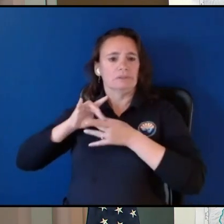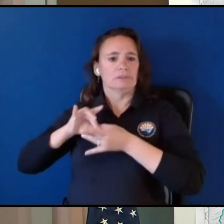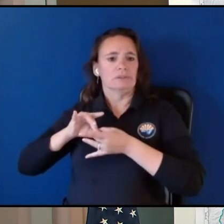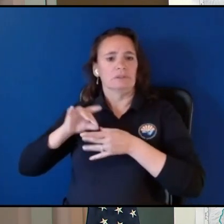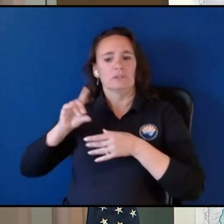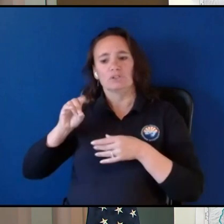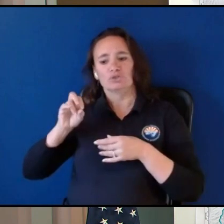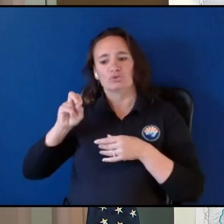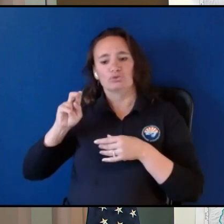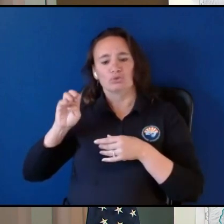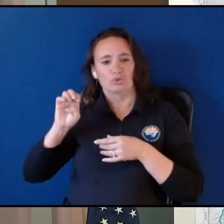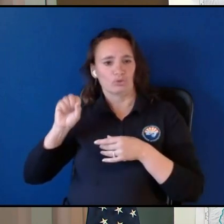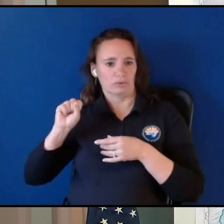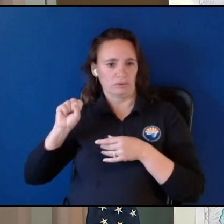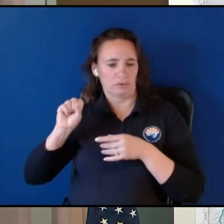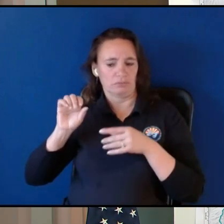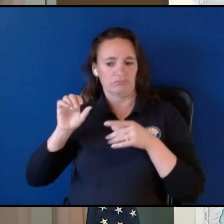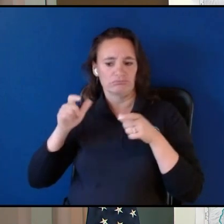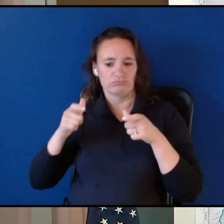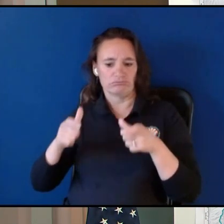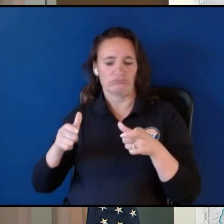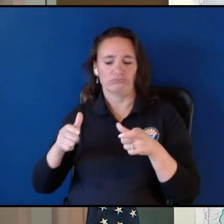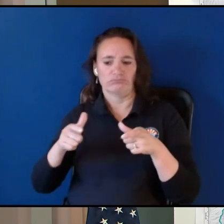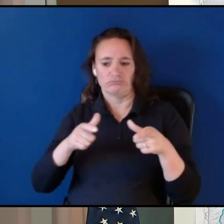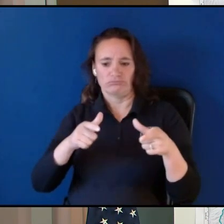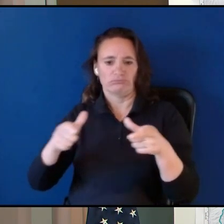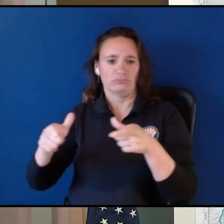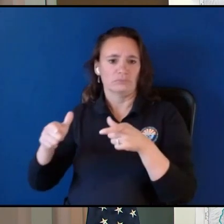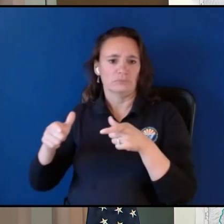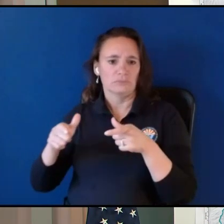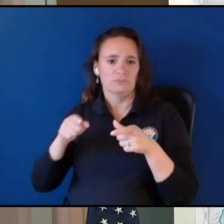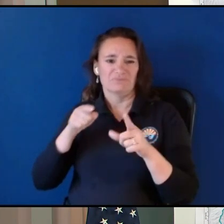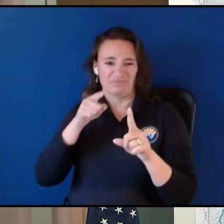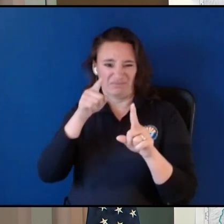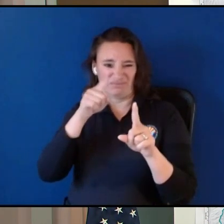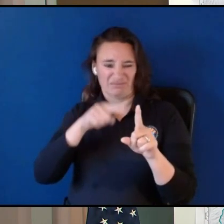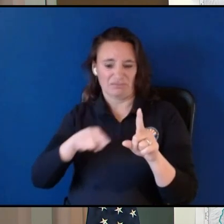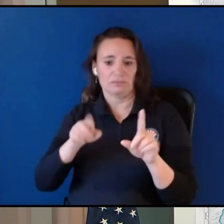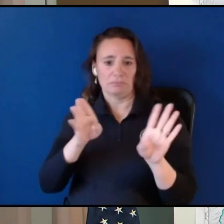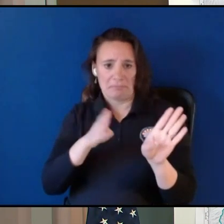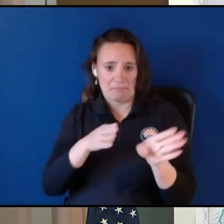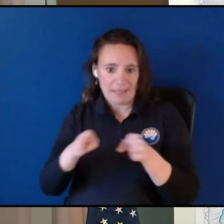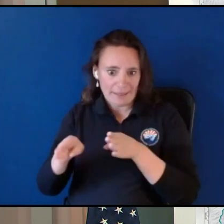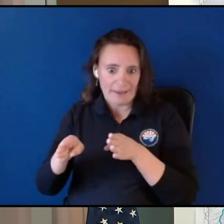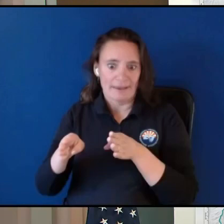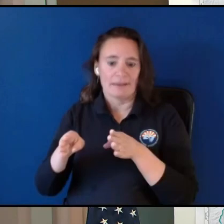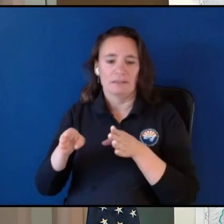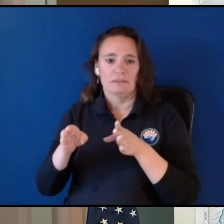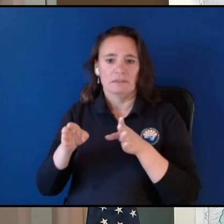very planned, organized methodical process when we